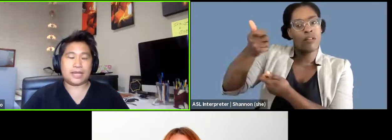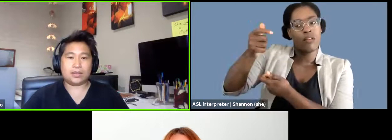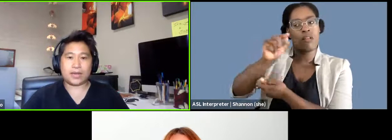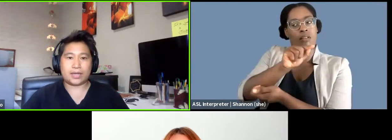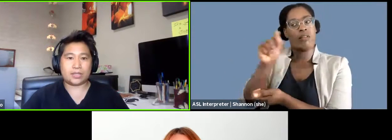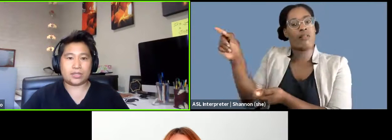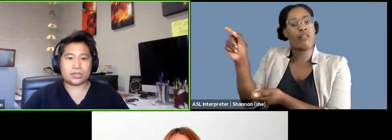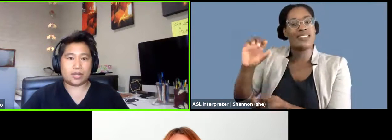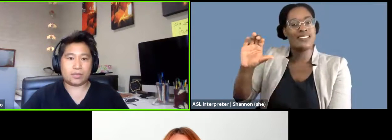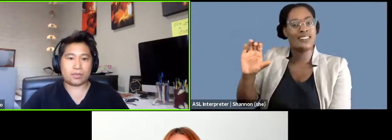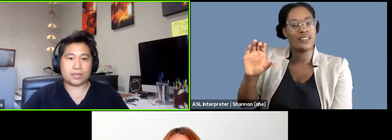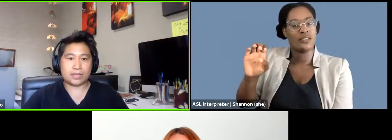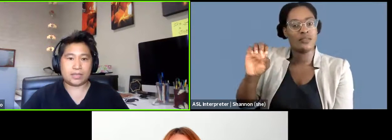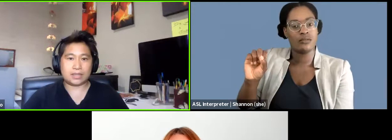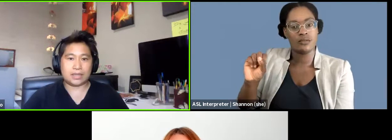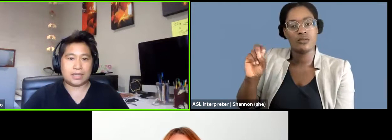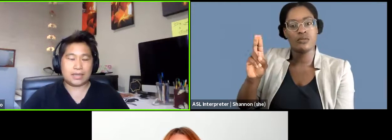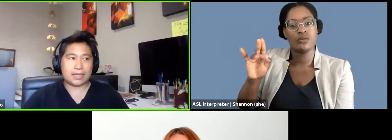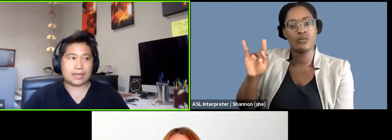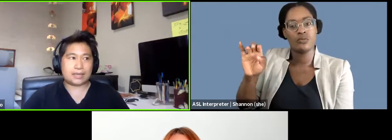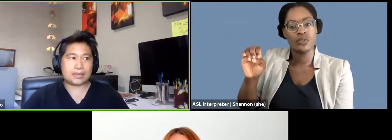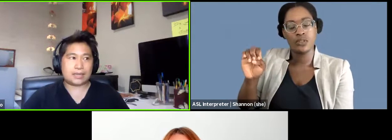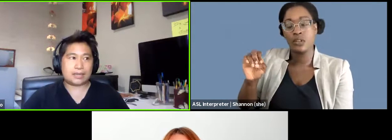taking credit . She just saw it was needed and